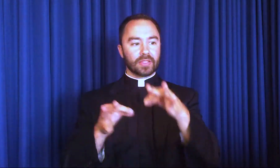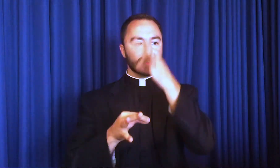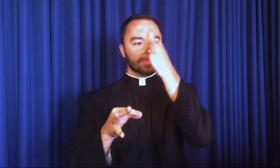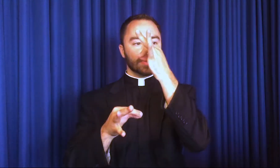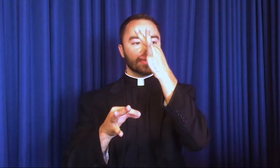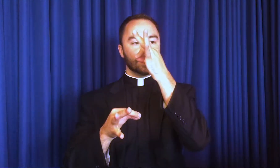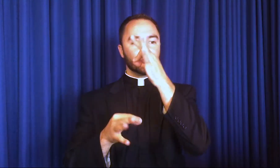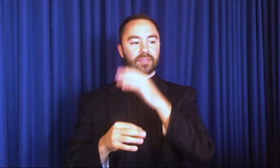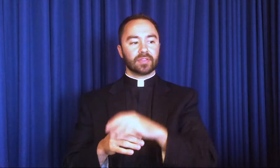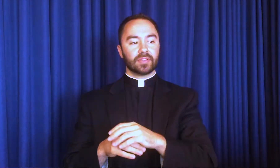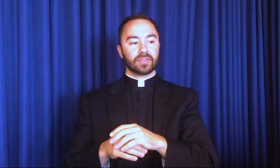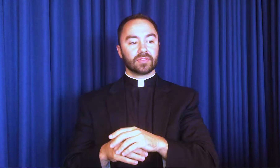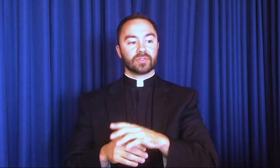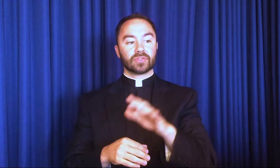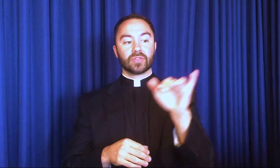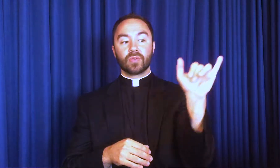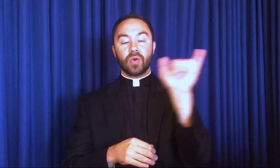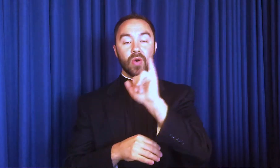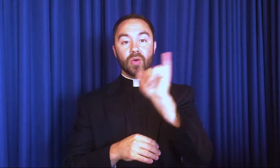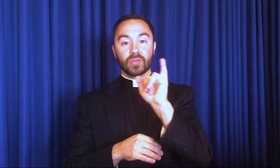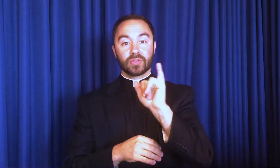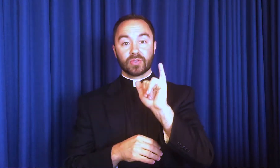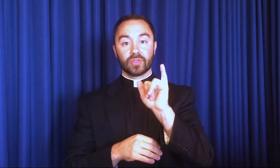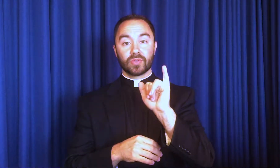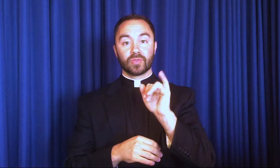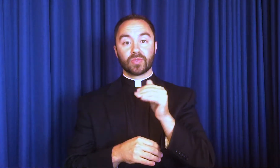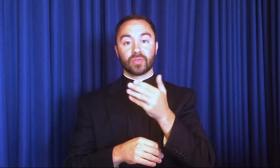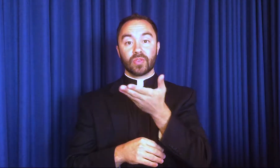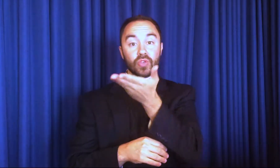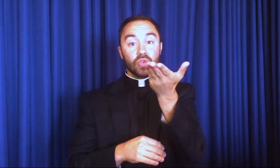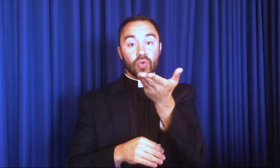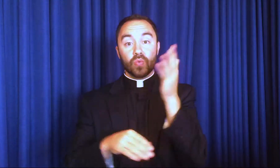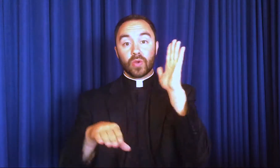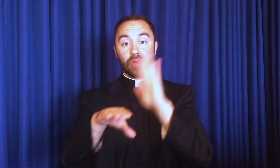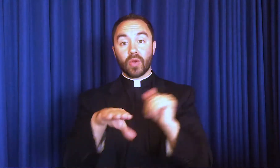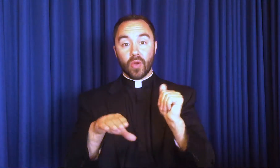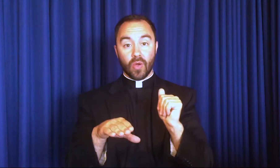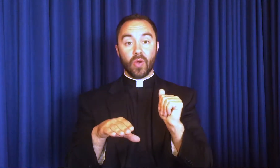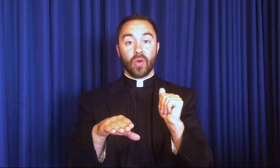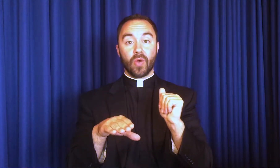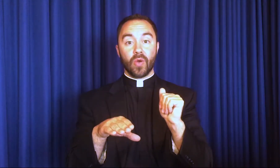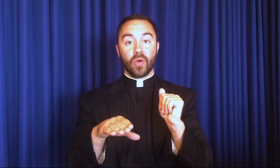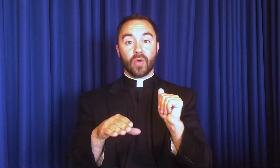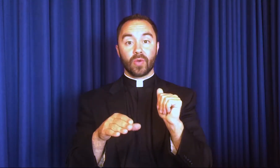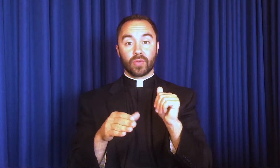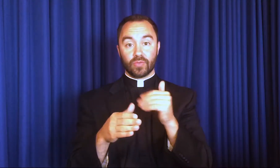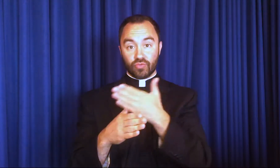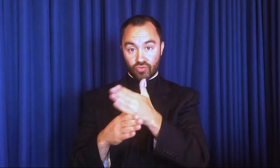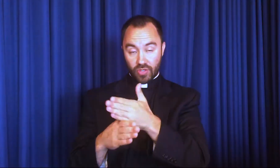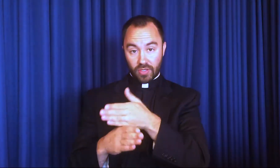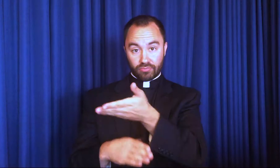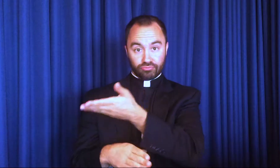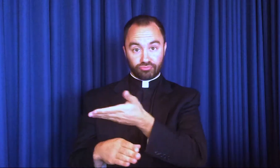body one faith. Also you were called to